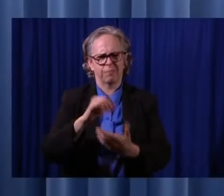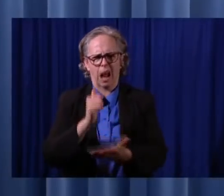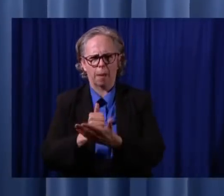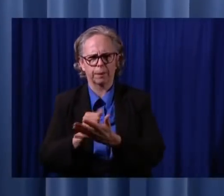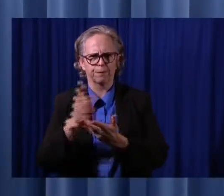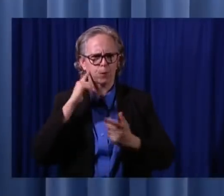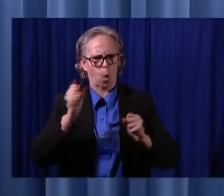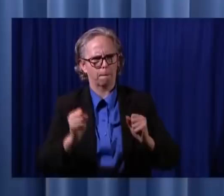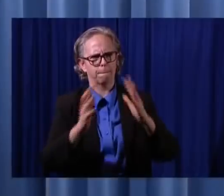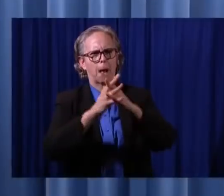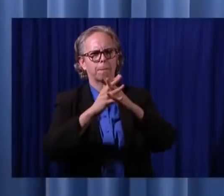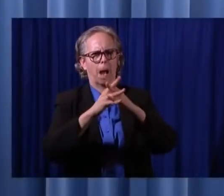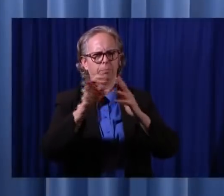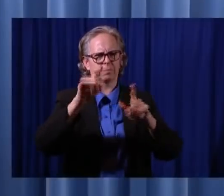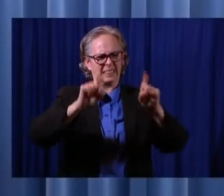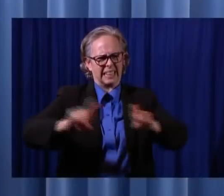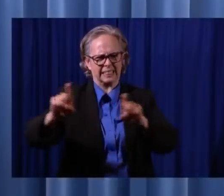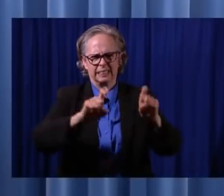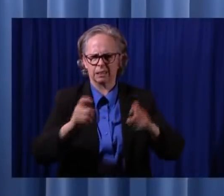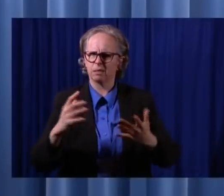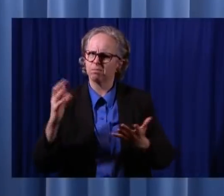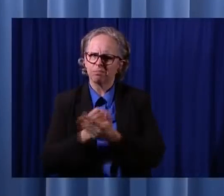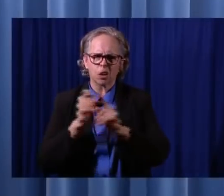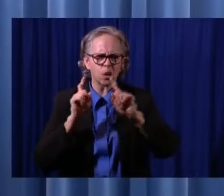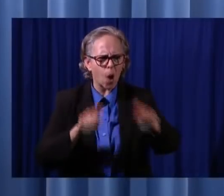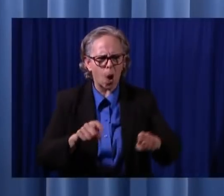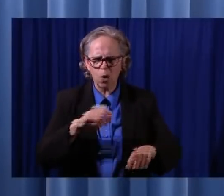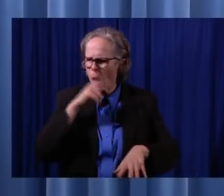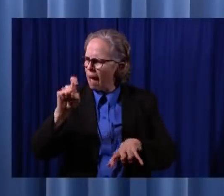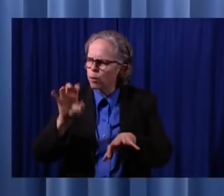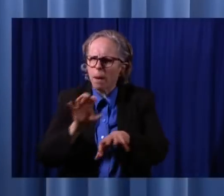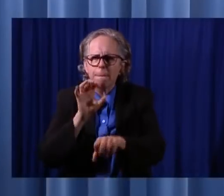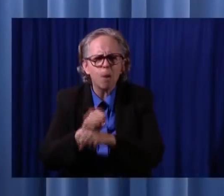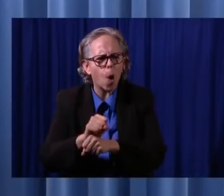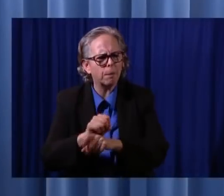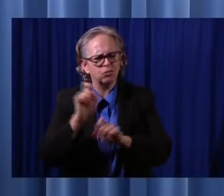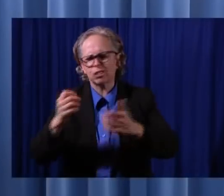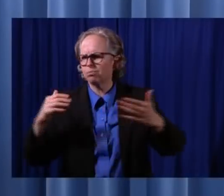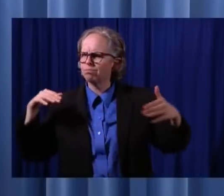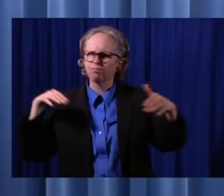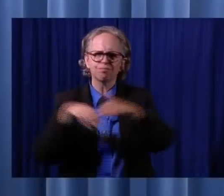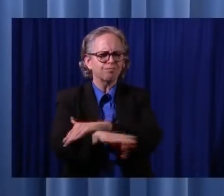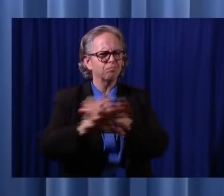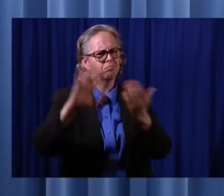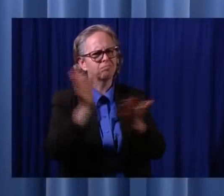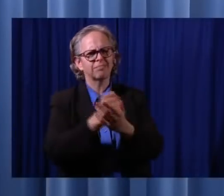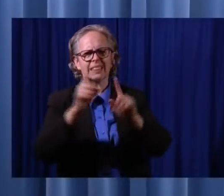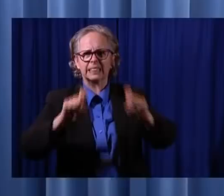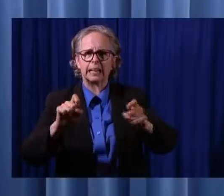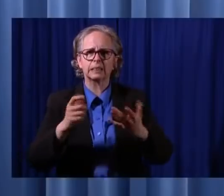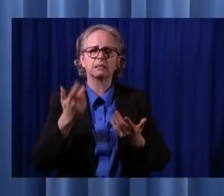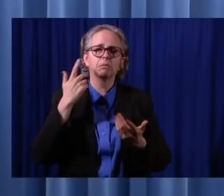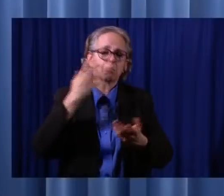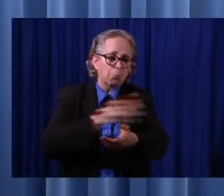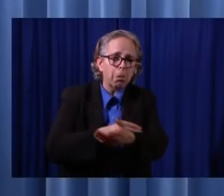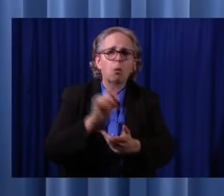CAN CLICK ON TESTING AND COMMUNITY HEALTH CENTERS AND AGAIN IN MOST OF THESE CASES WE ARE DOING THIS IN CONJUNCTION